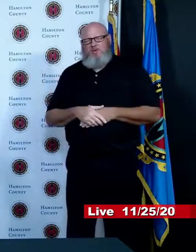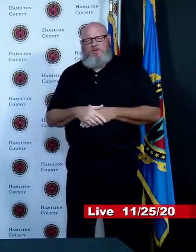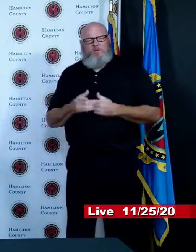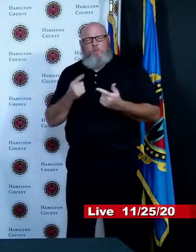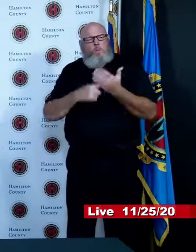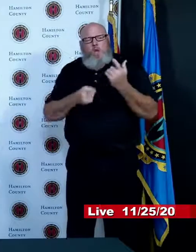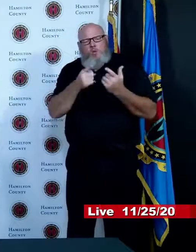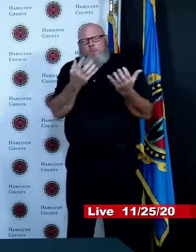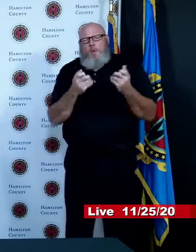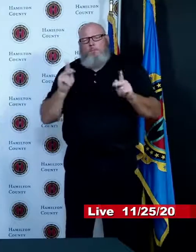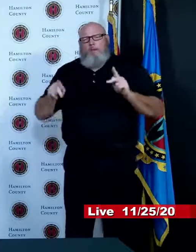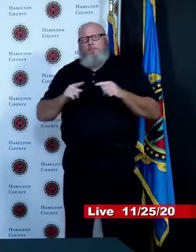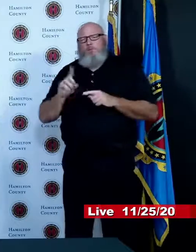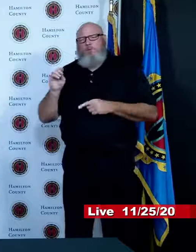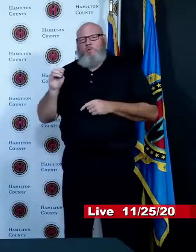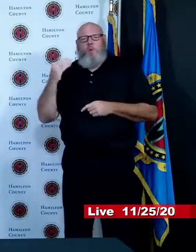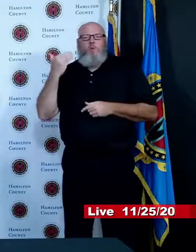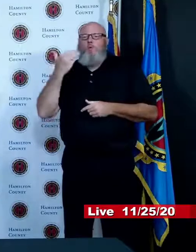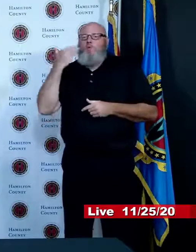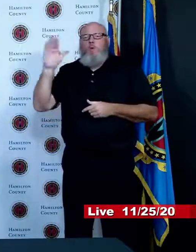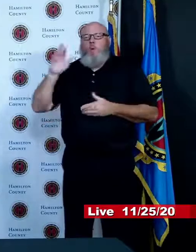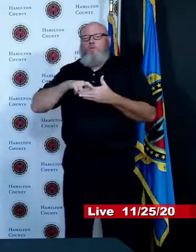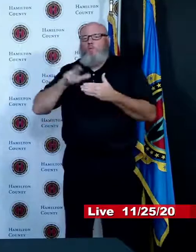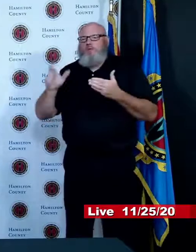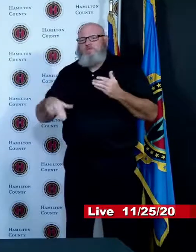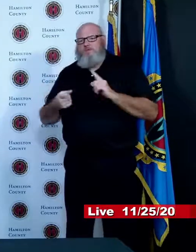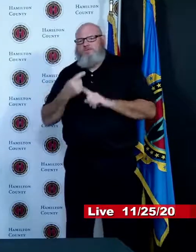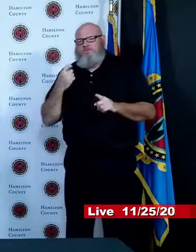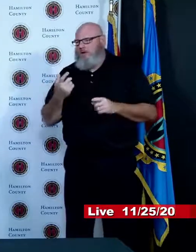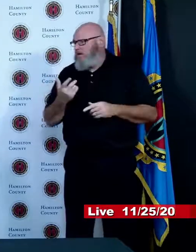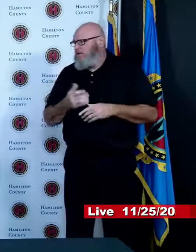that that's not the case it certainly doesn't seem to be but what can be done right to try